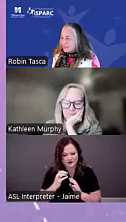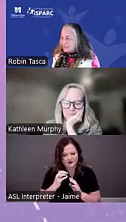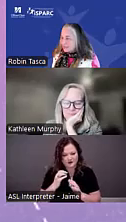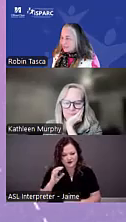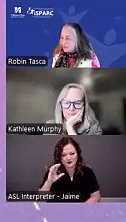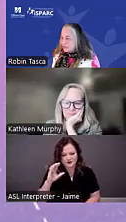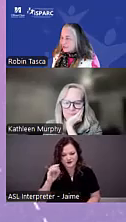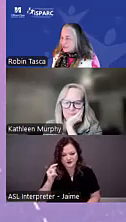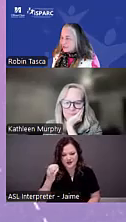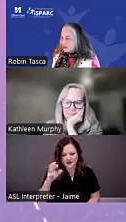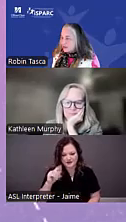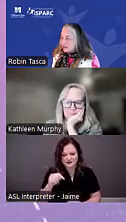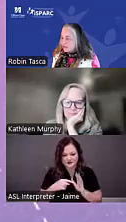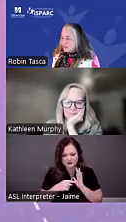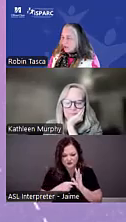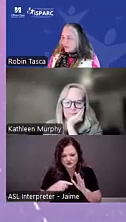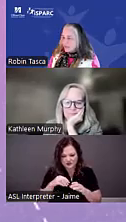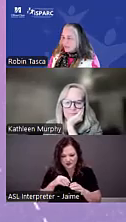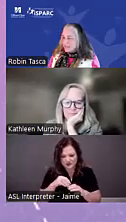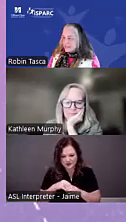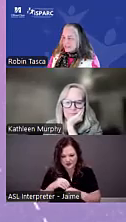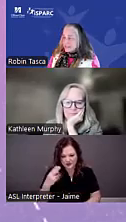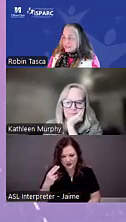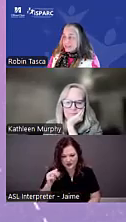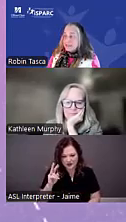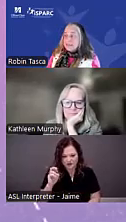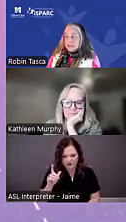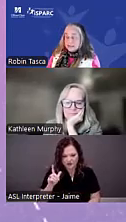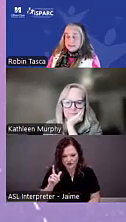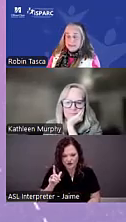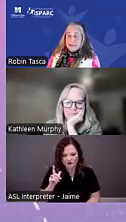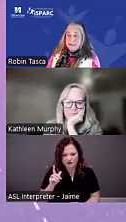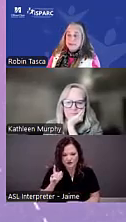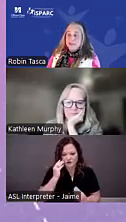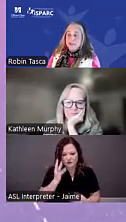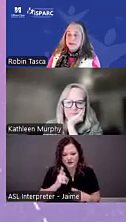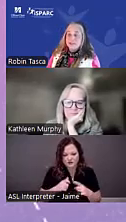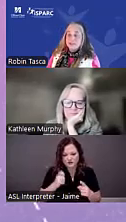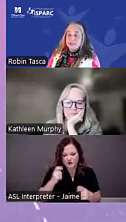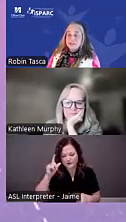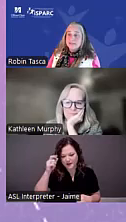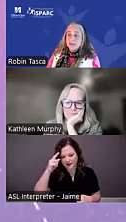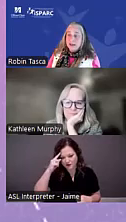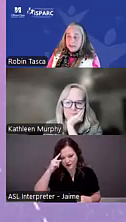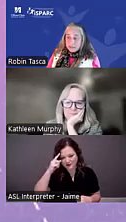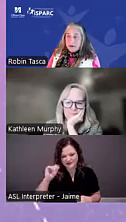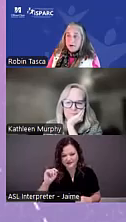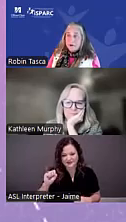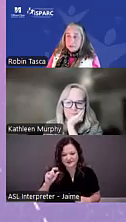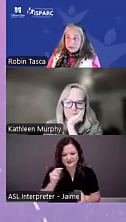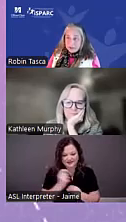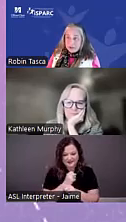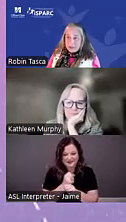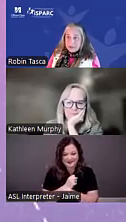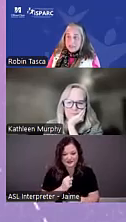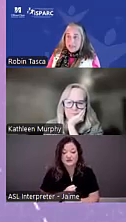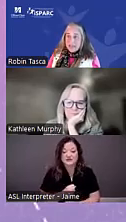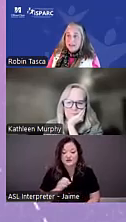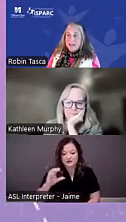For example, information from government statistics." Yes, tables are still a nightmare for screen readers,